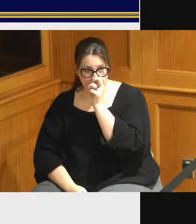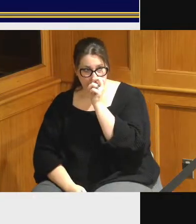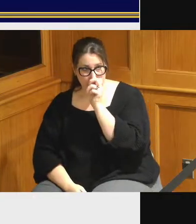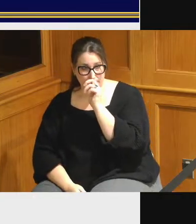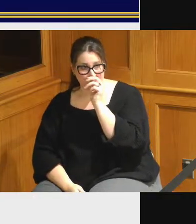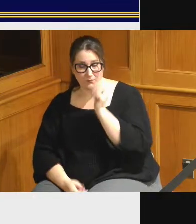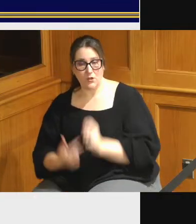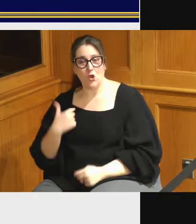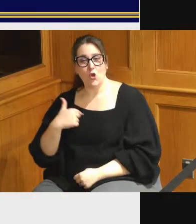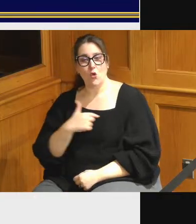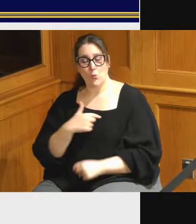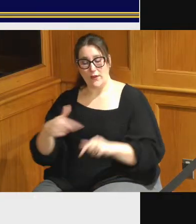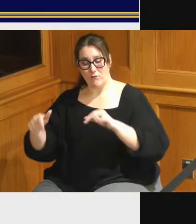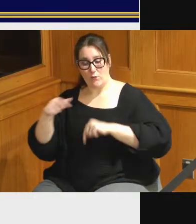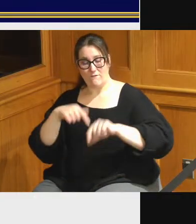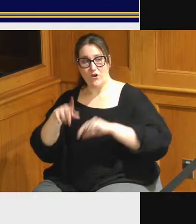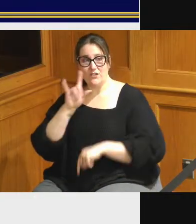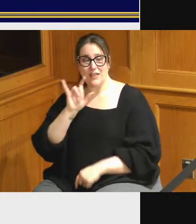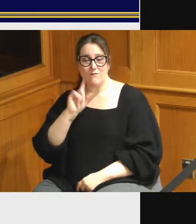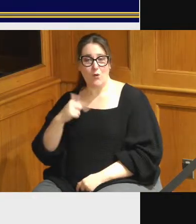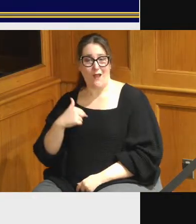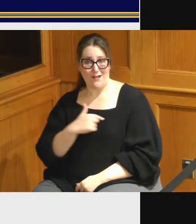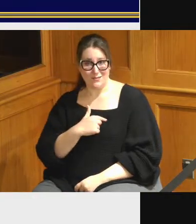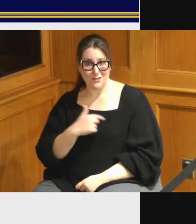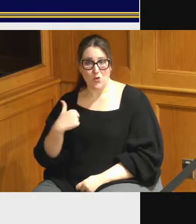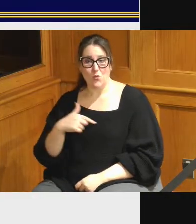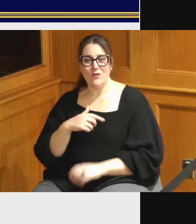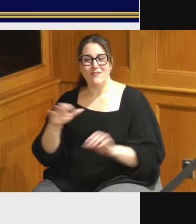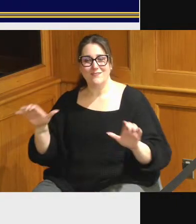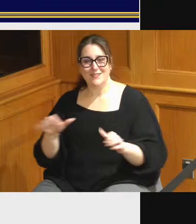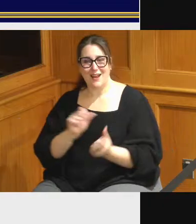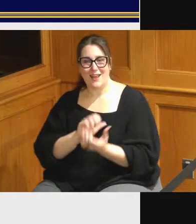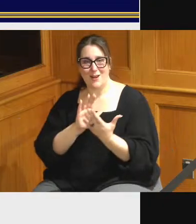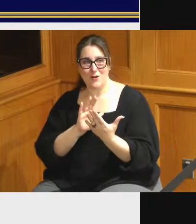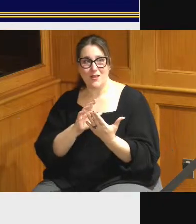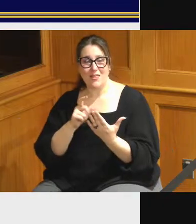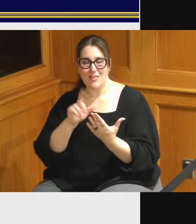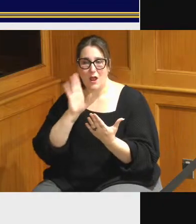We've reversed that trend for us and we've done it in some ways that I'm going to talk about here.